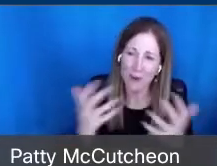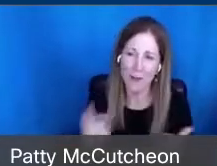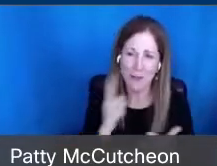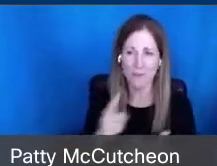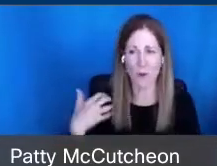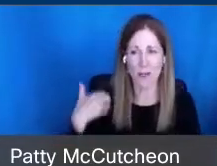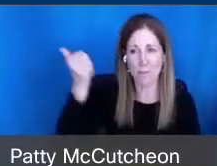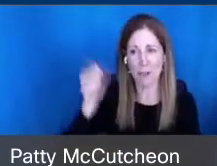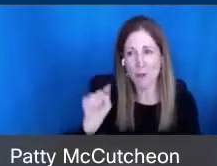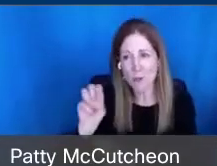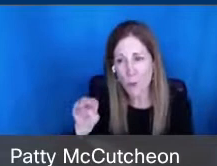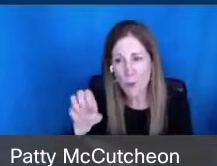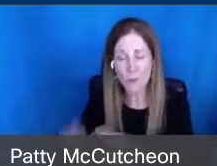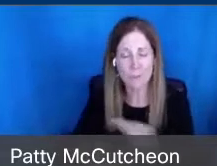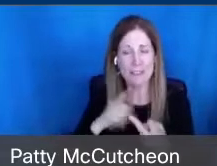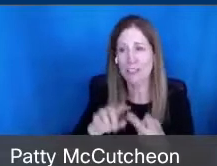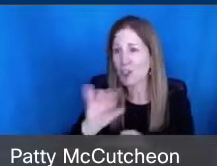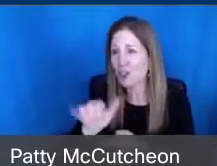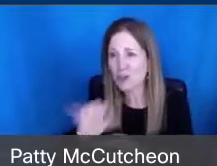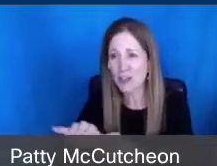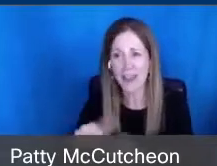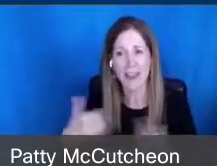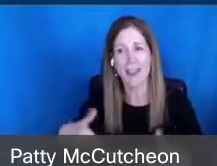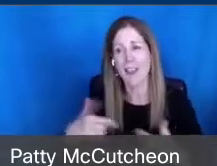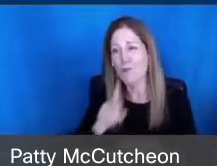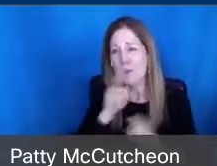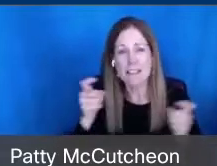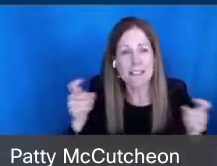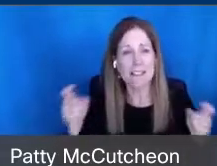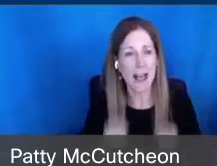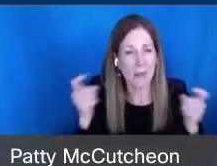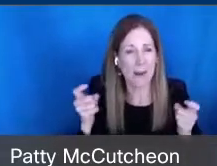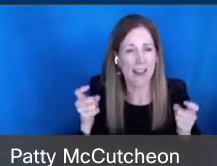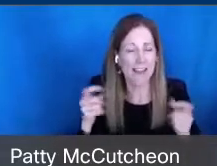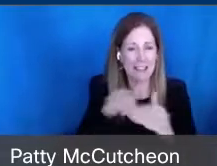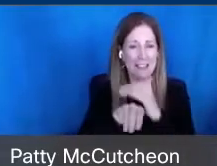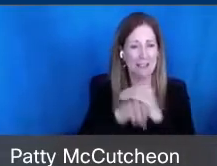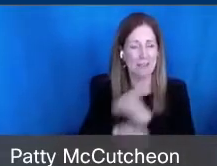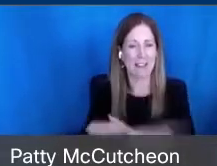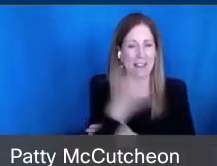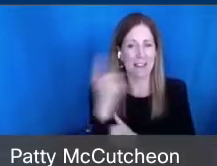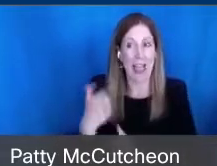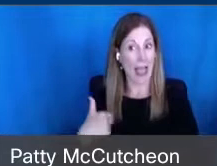and Jay, and to really celebrate Accessibility Day. And I am going to send that app